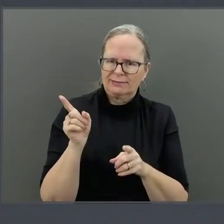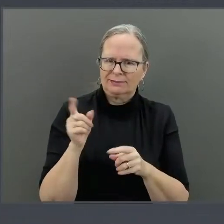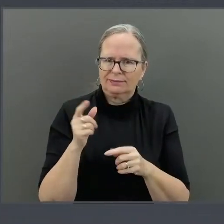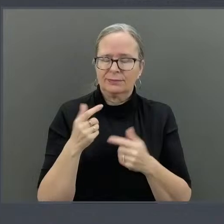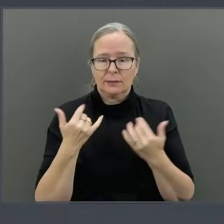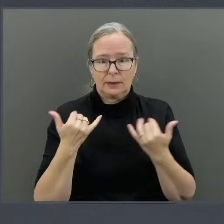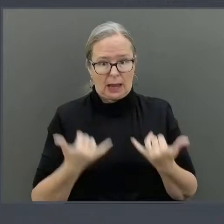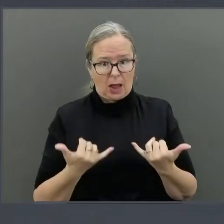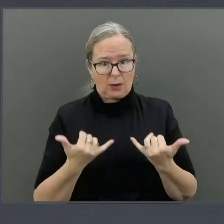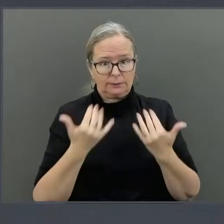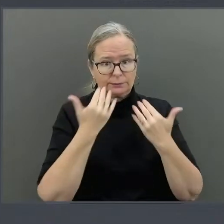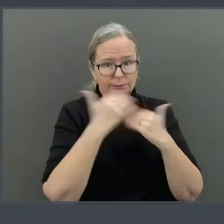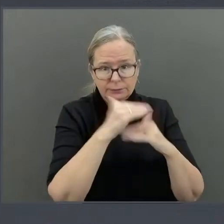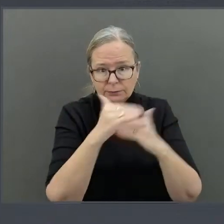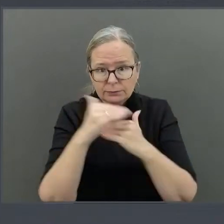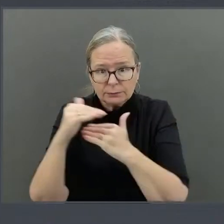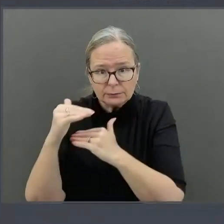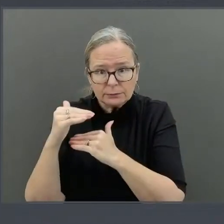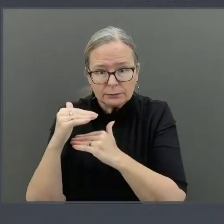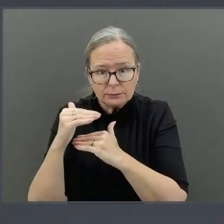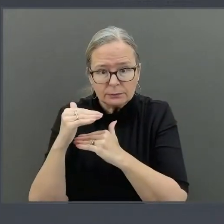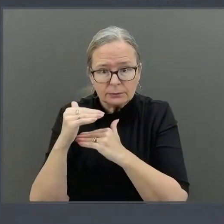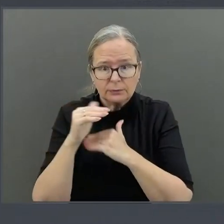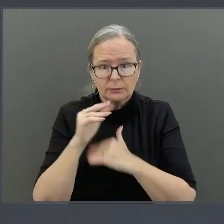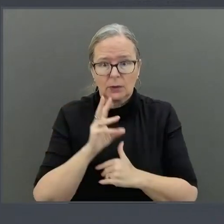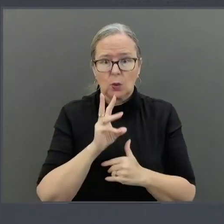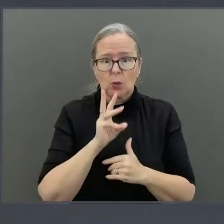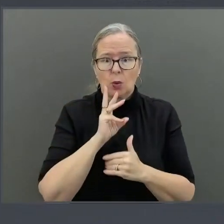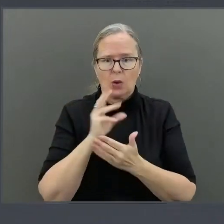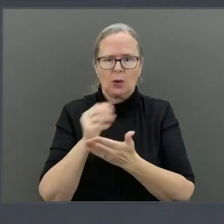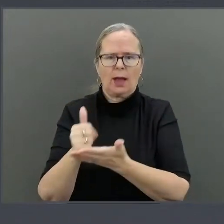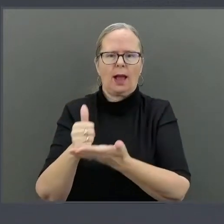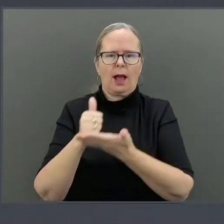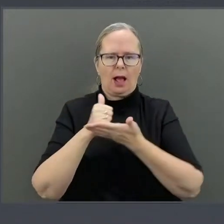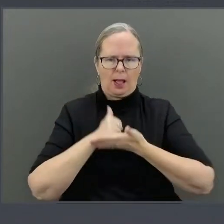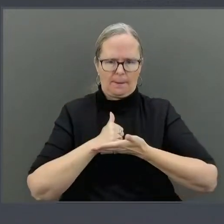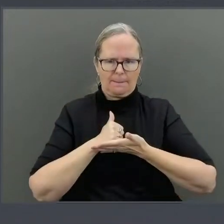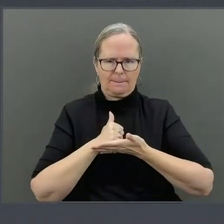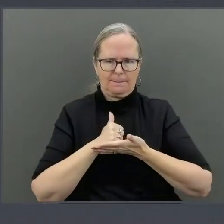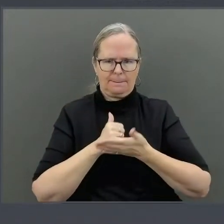able to maintain the level which we have right now the restrictions that the level four restrictions